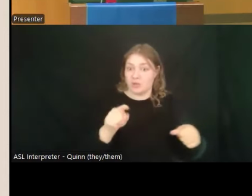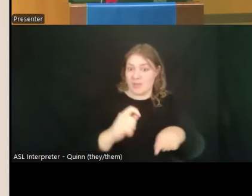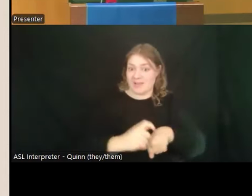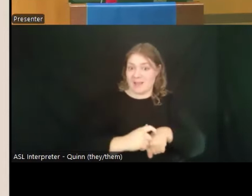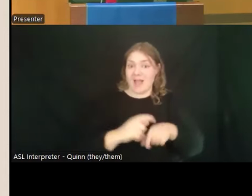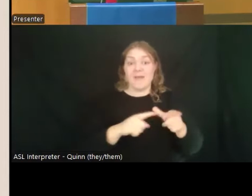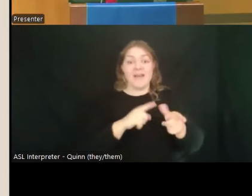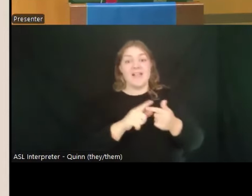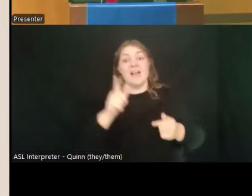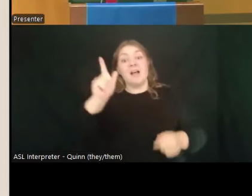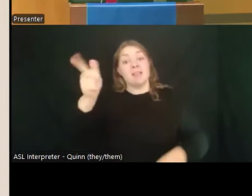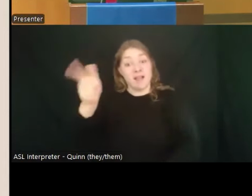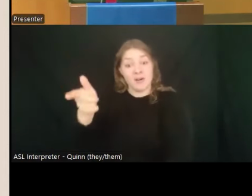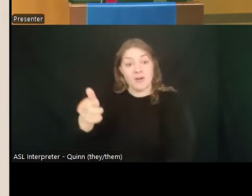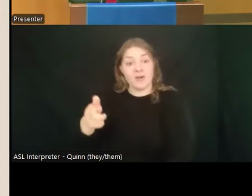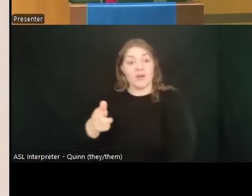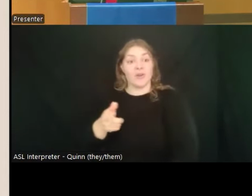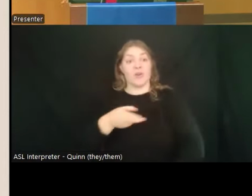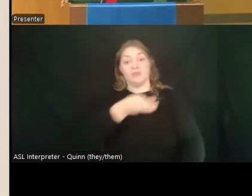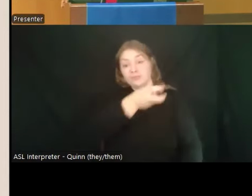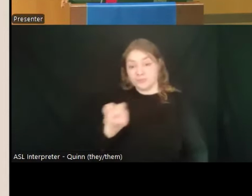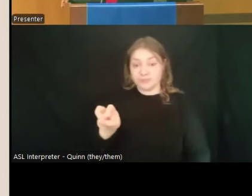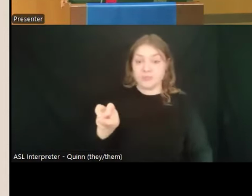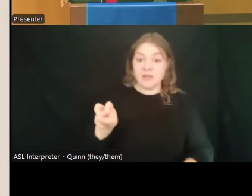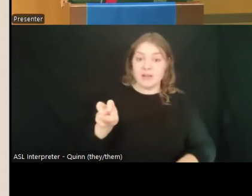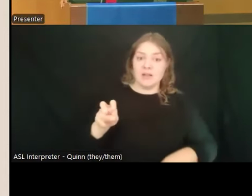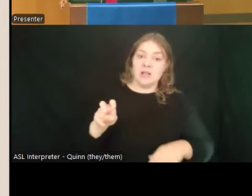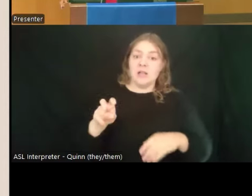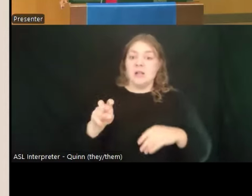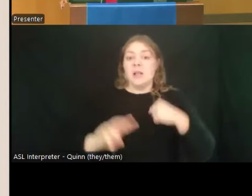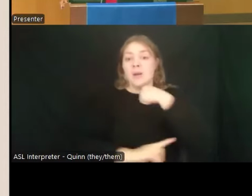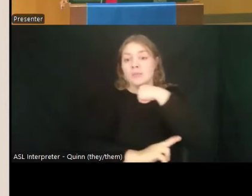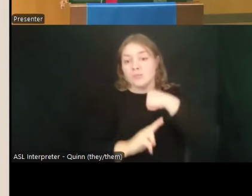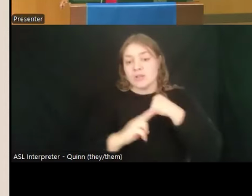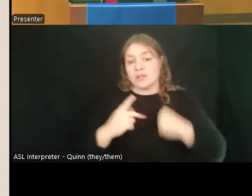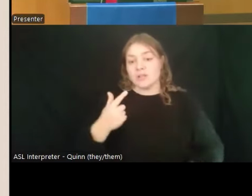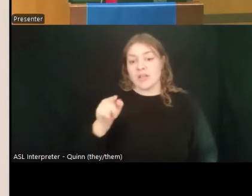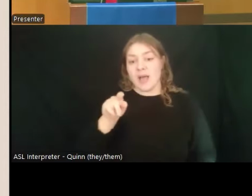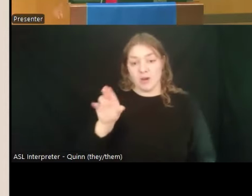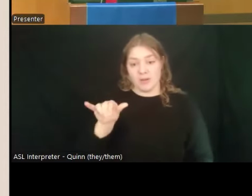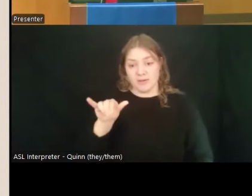trans um transitioned over to the um Bridge Gallery um Center where it was on display there